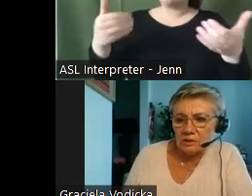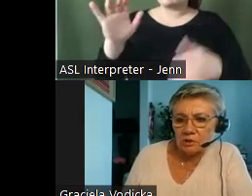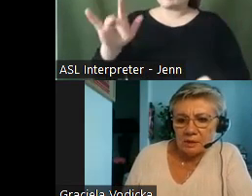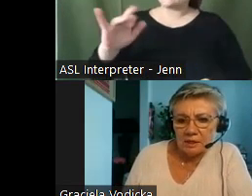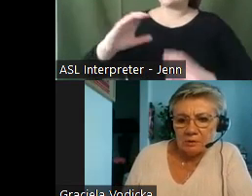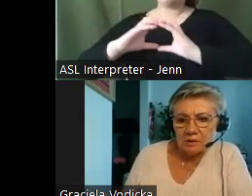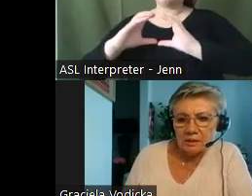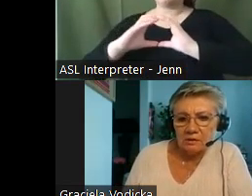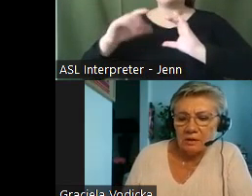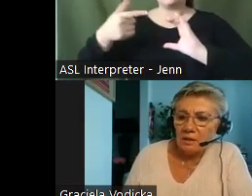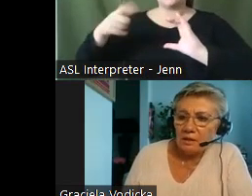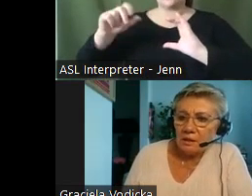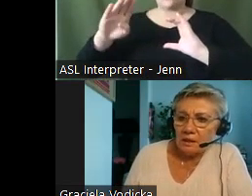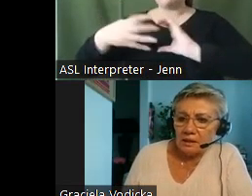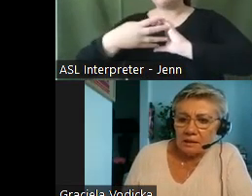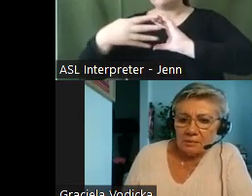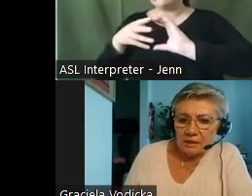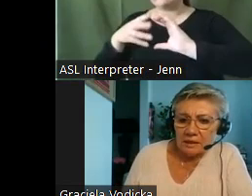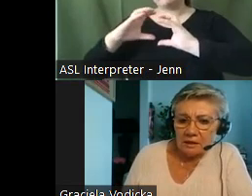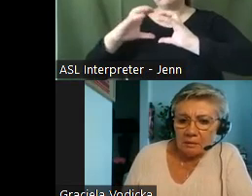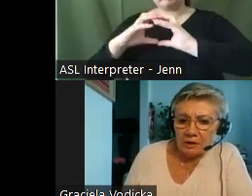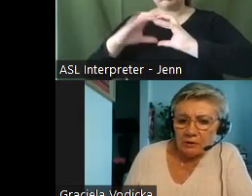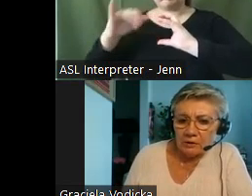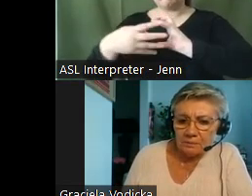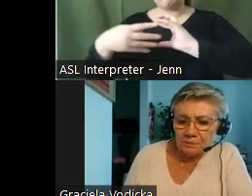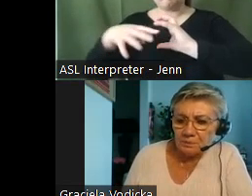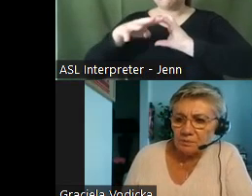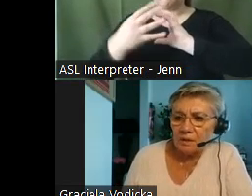of your screen - it's most likely on the bottom of your screen where it says interpretation and